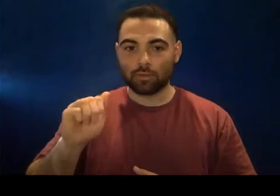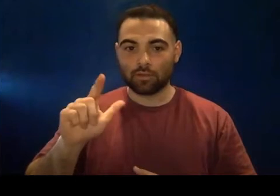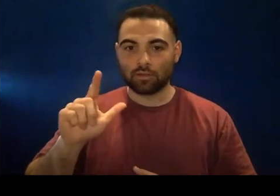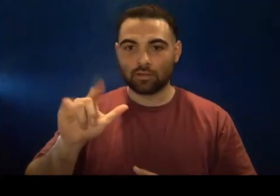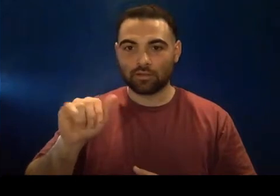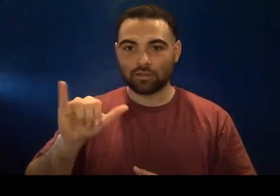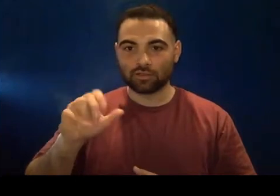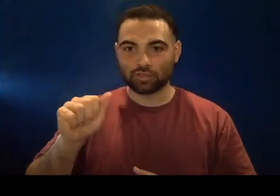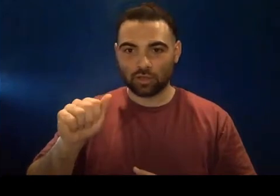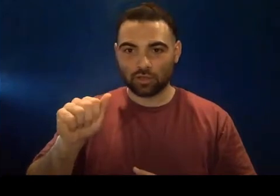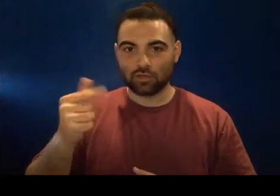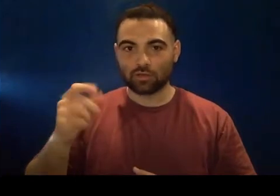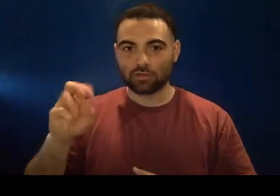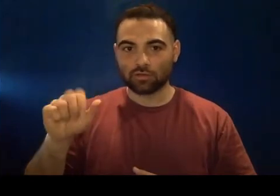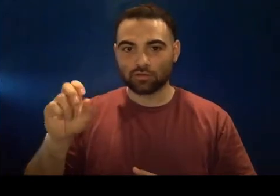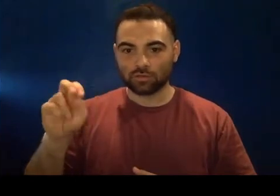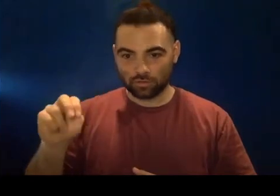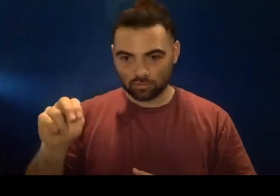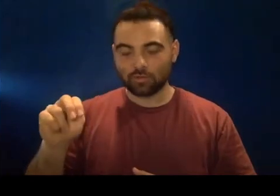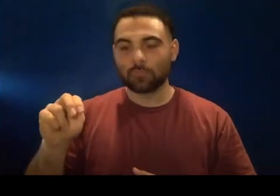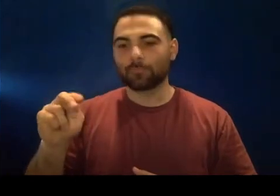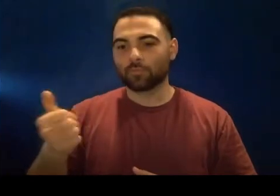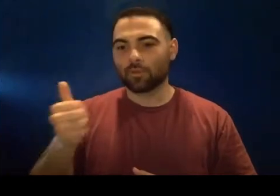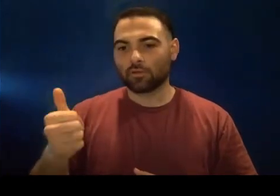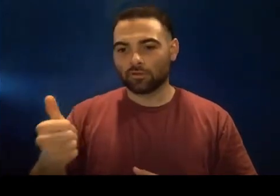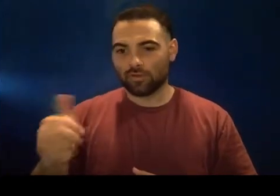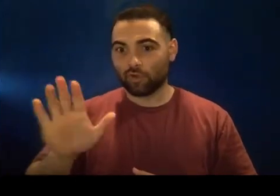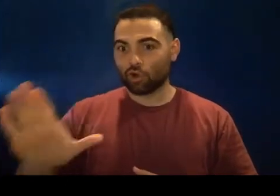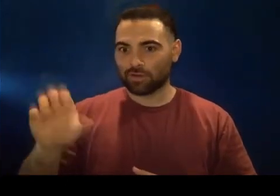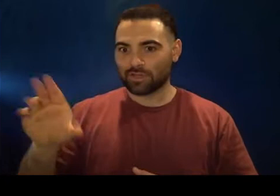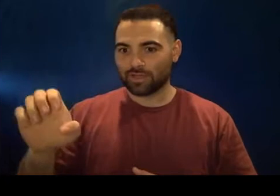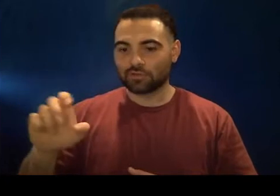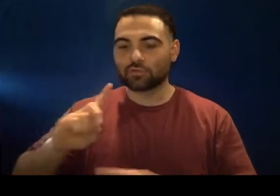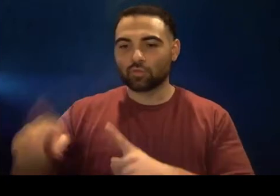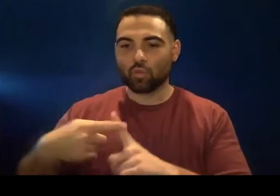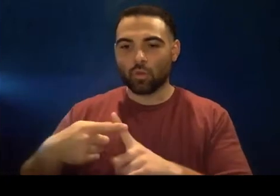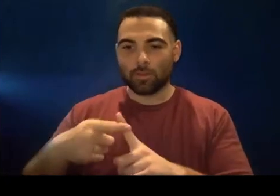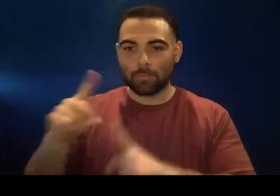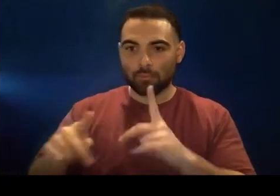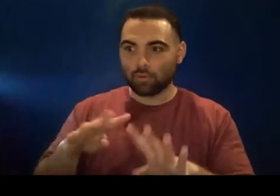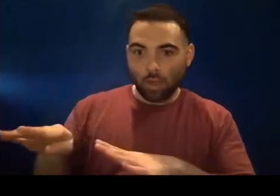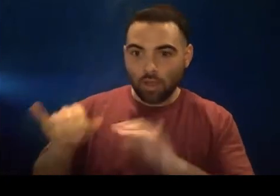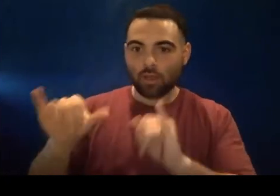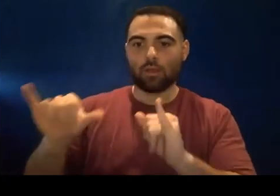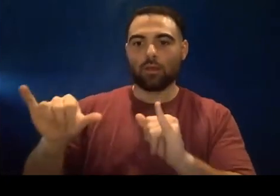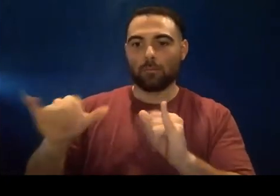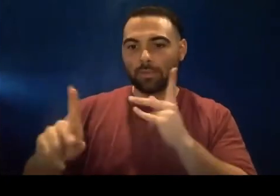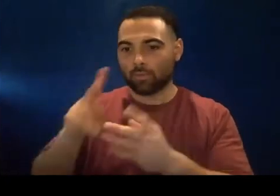how that sparked a lot of interest in accessibility when it comes to subways. And this was a case